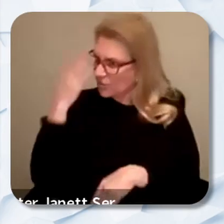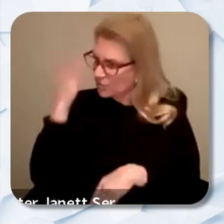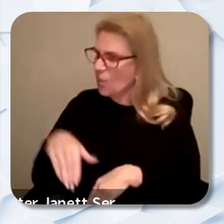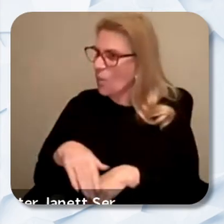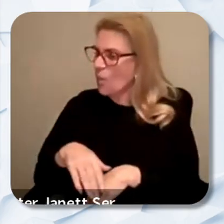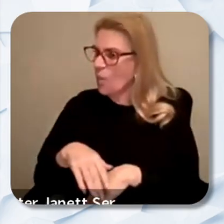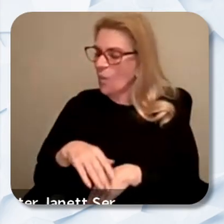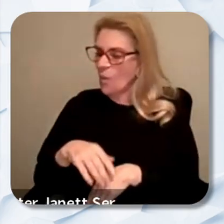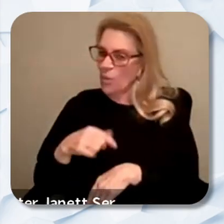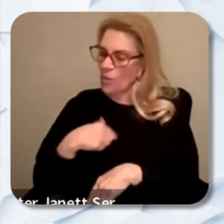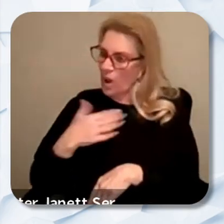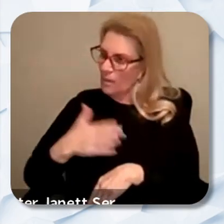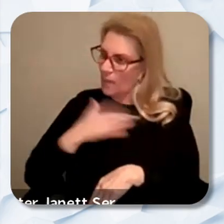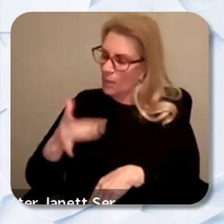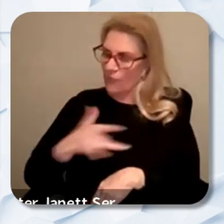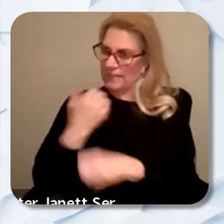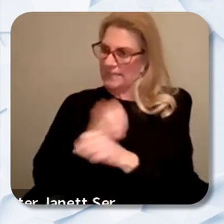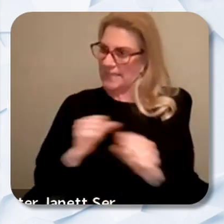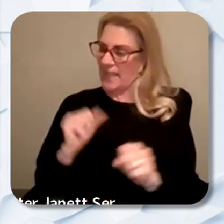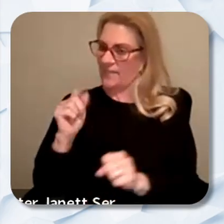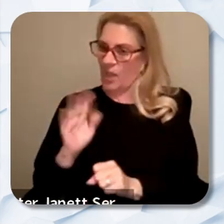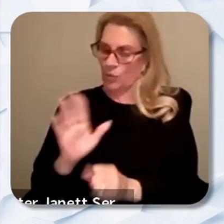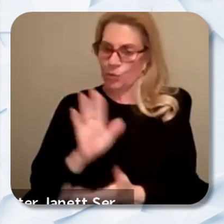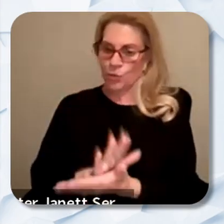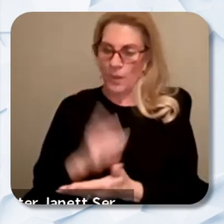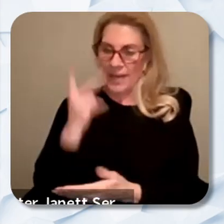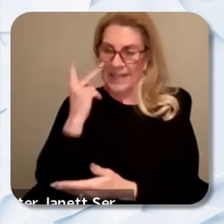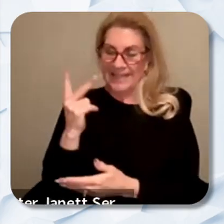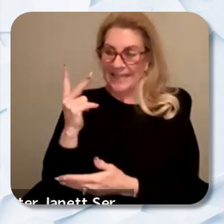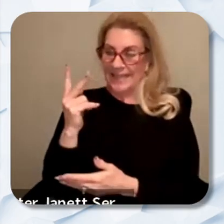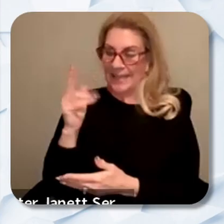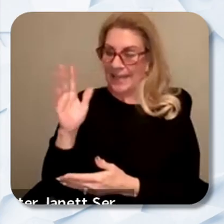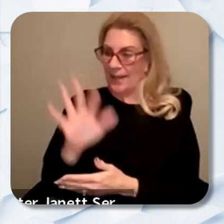like “I'm so happy you feel safe at the school.” And to see him with the language and the social